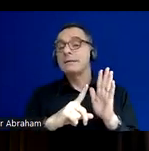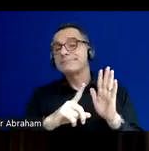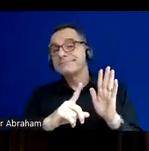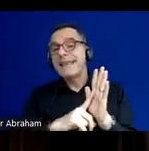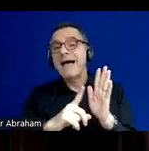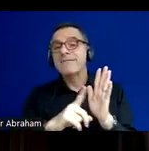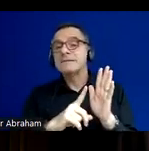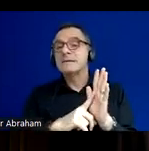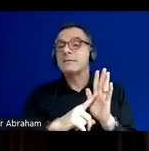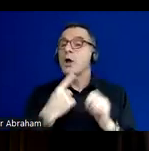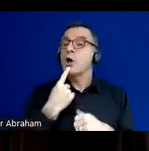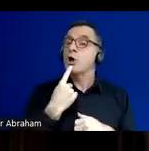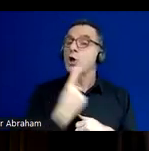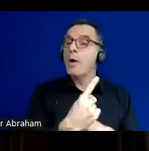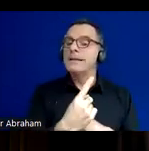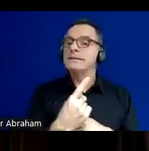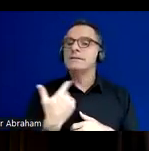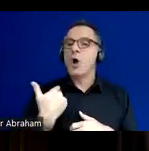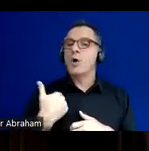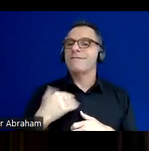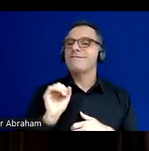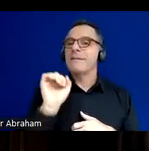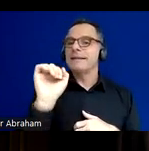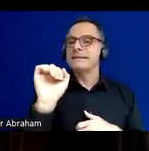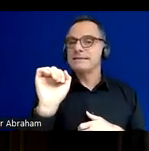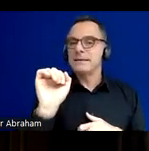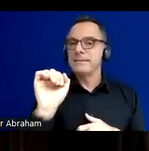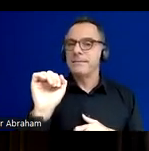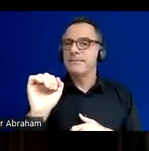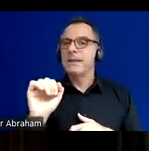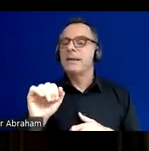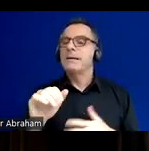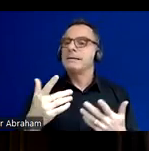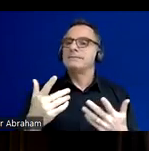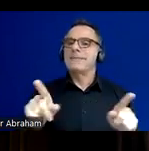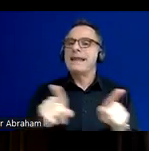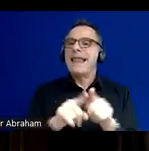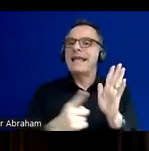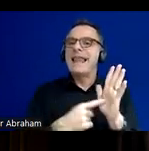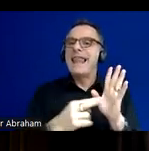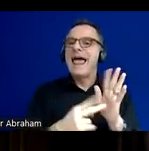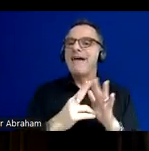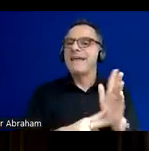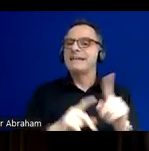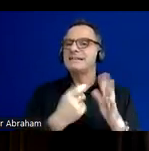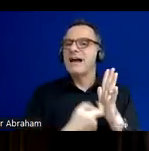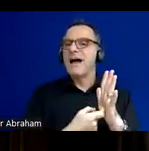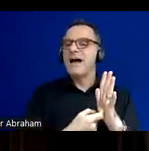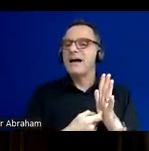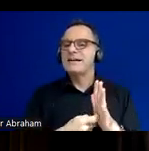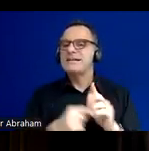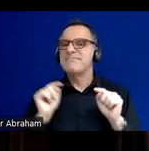particularly complimentary in the 1970s. It also complements the carpet, which I don't know how